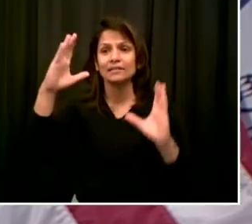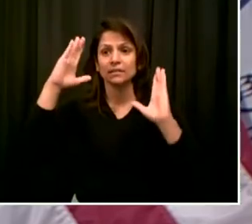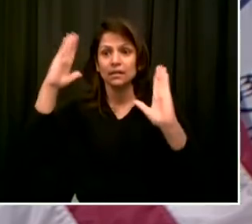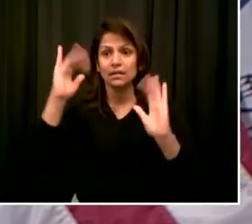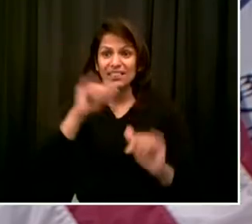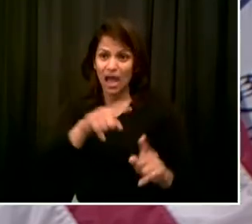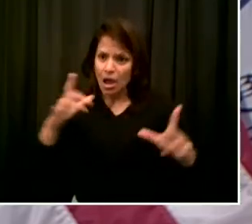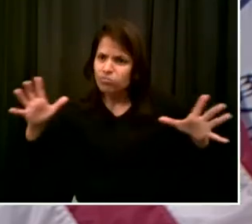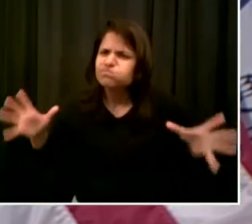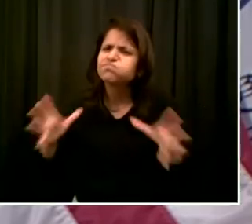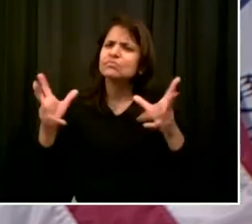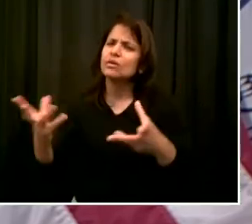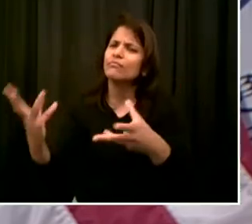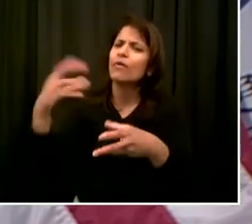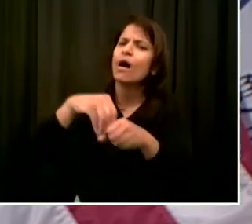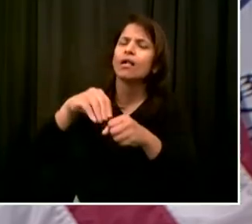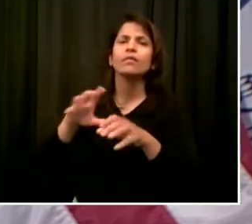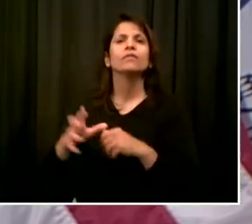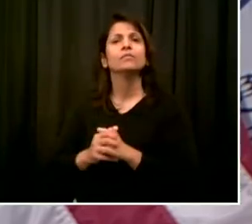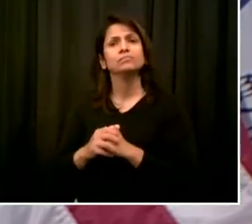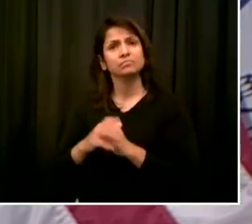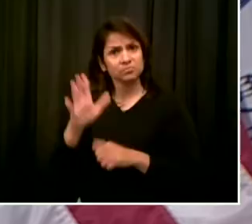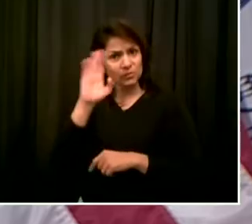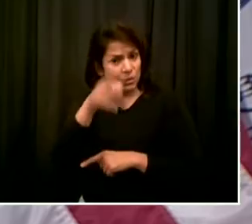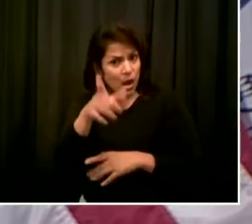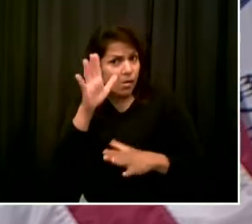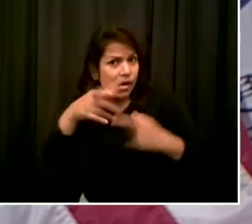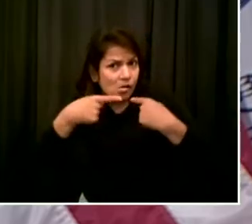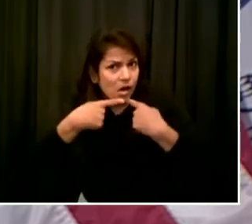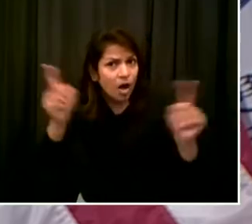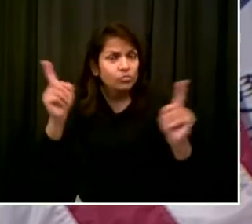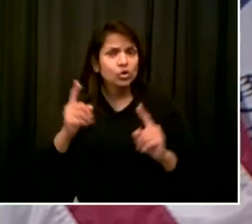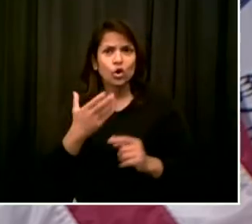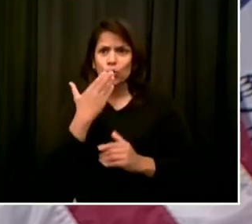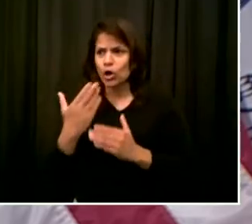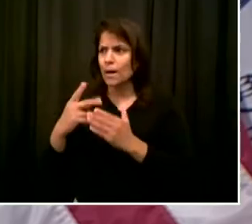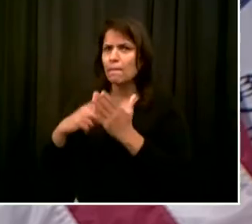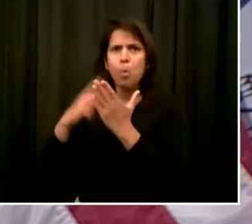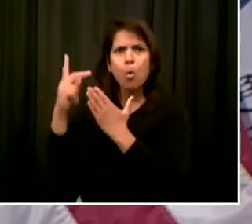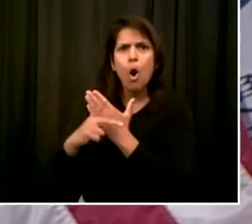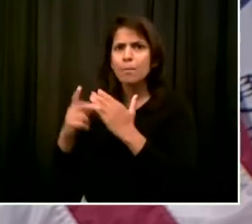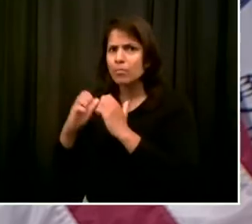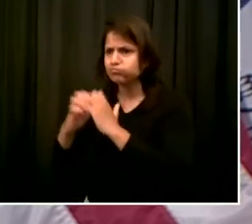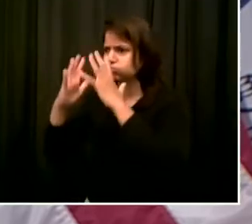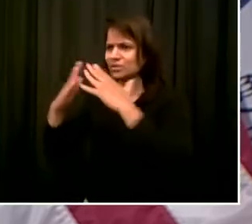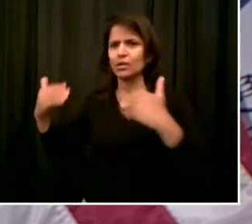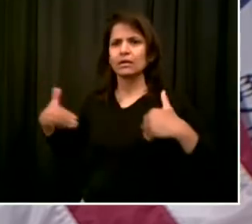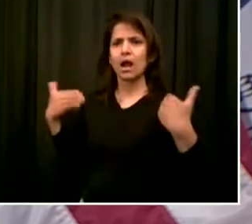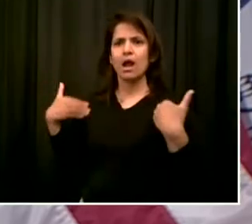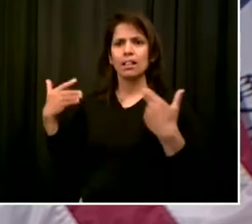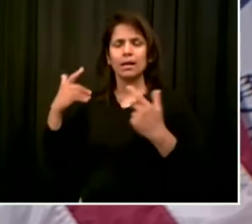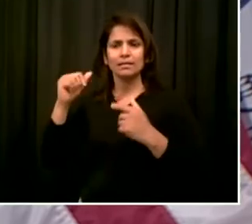I HIM CURIOUS, THERE WERE SOME PROGRAMS THAT WERE ANNOUNCED TOx ADDERSST HA. T